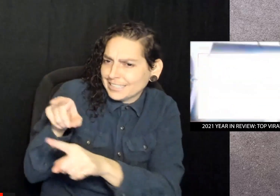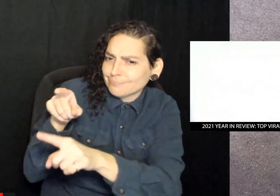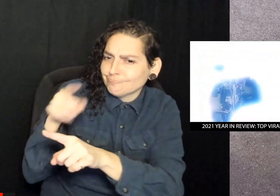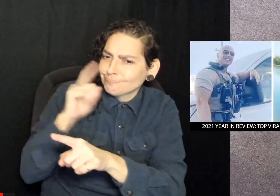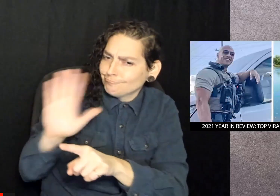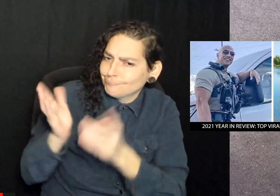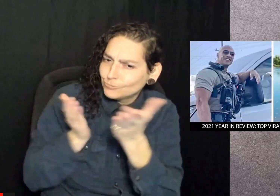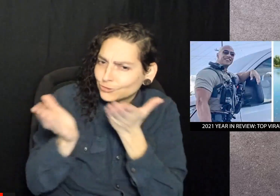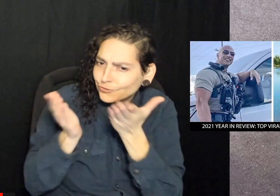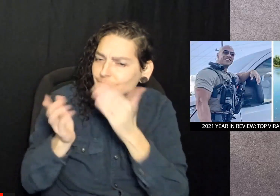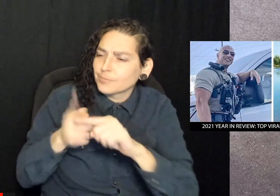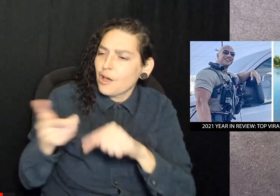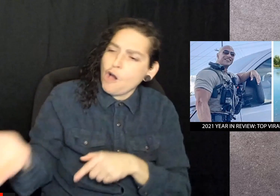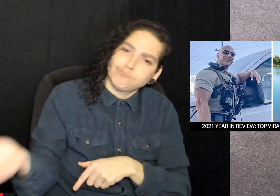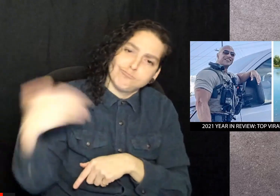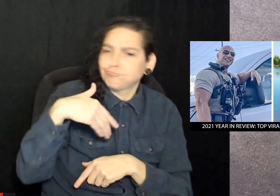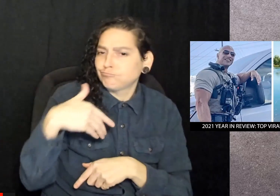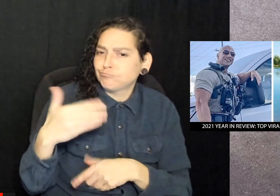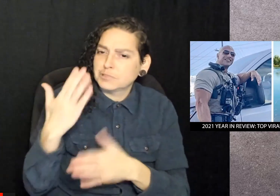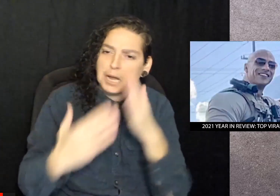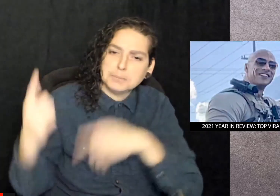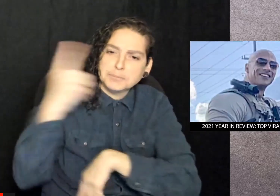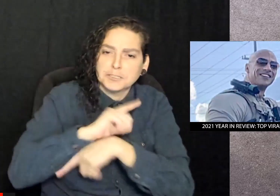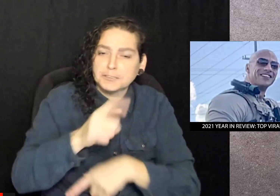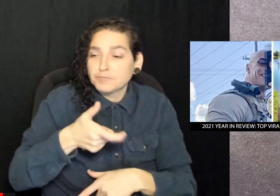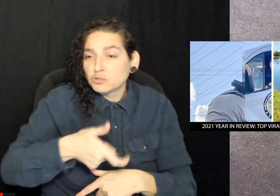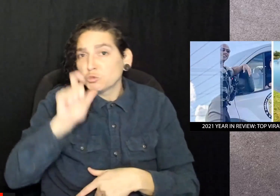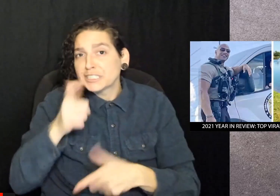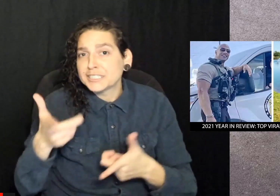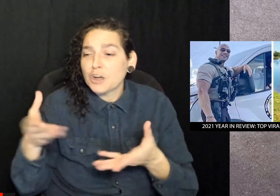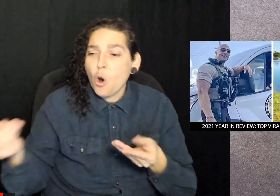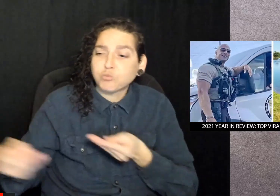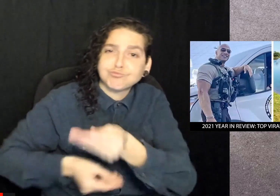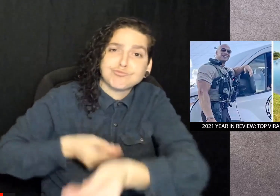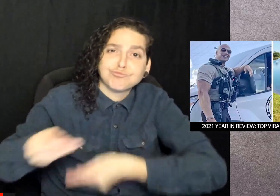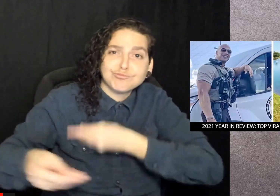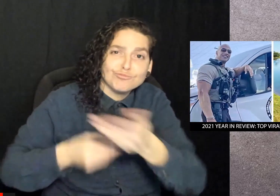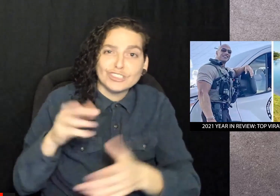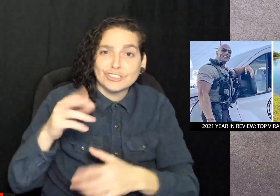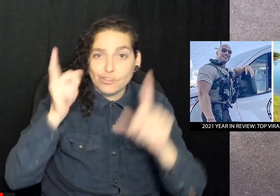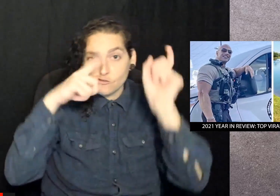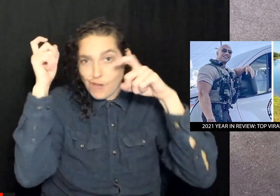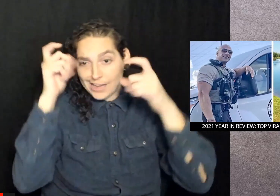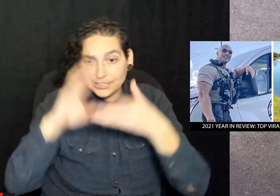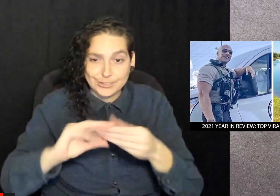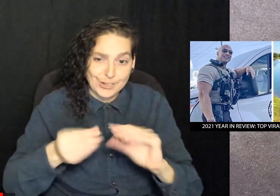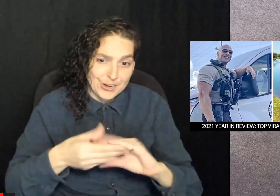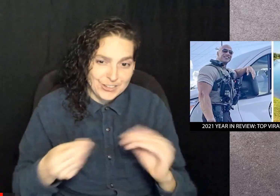thanking Fields for his service and inviting him someday for a drink and to swap Rock stories